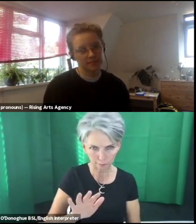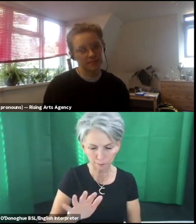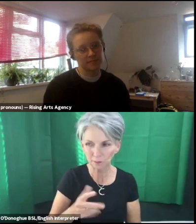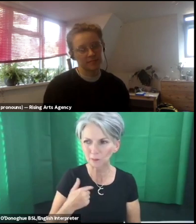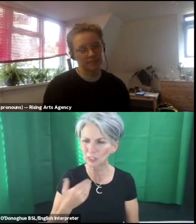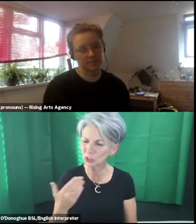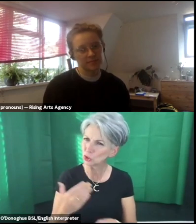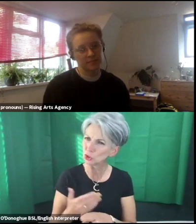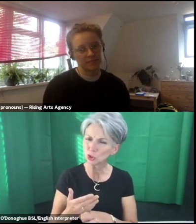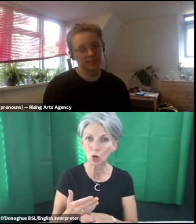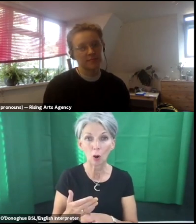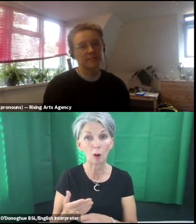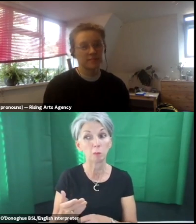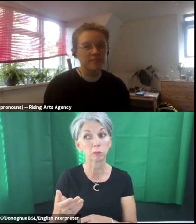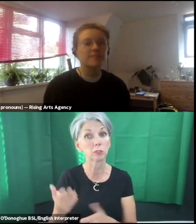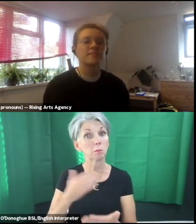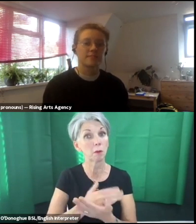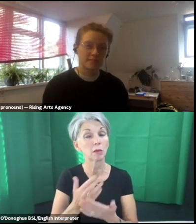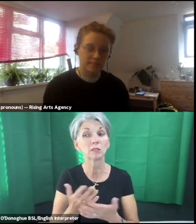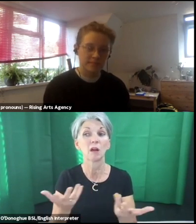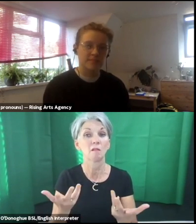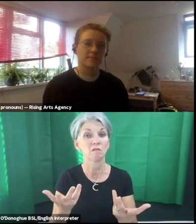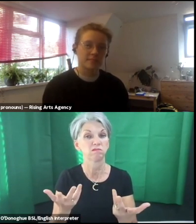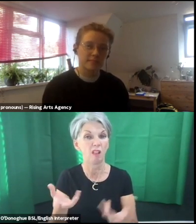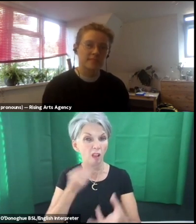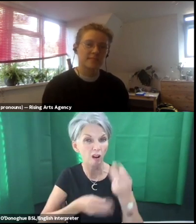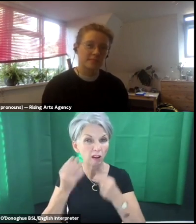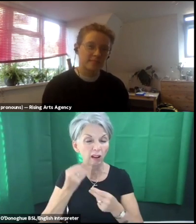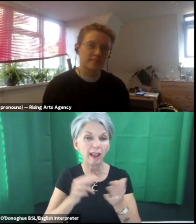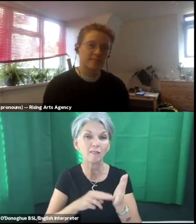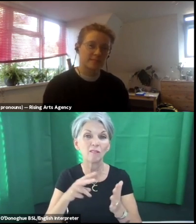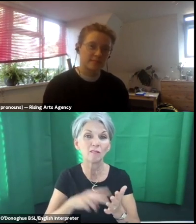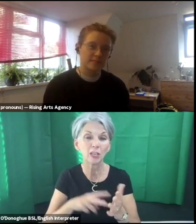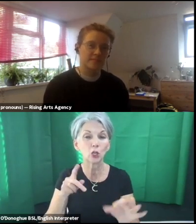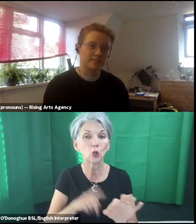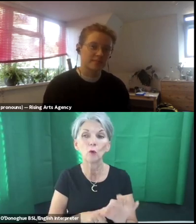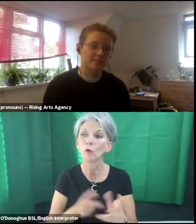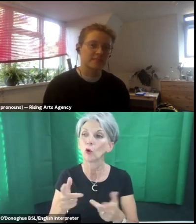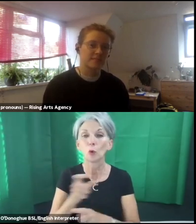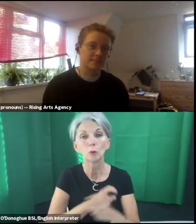came with an NVQ in community organising. So I got to spend a year being employed where I was paid,